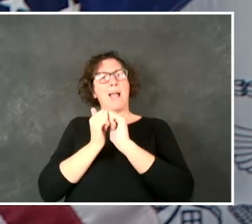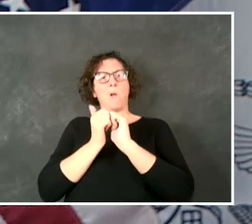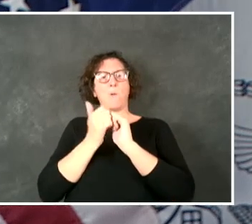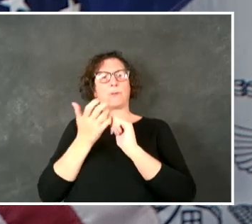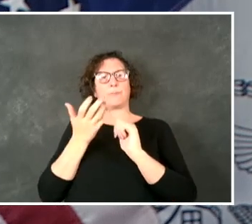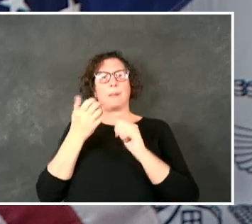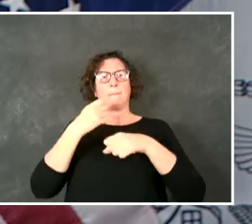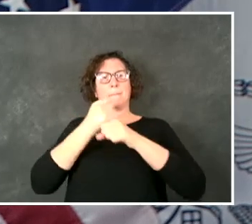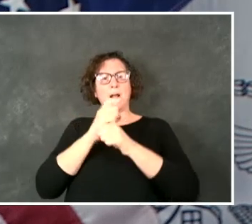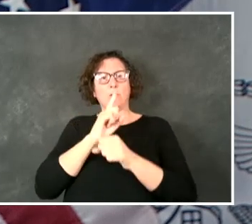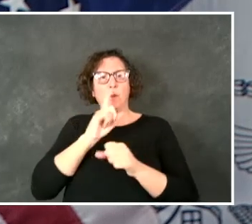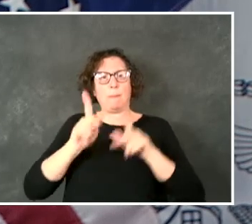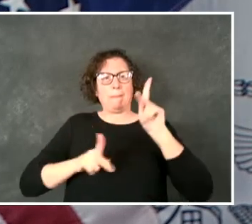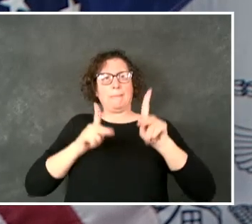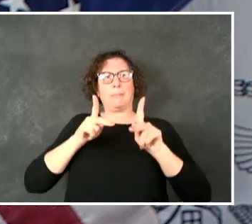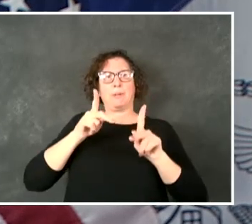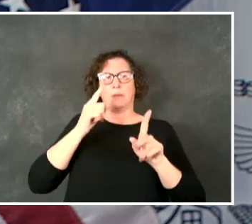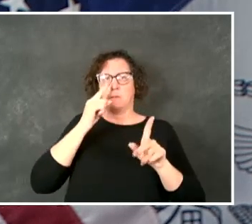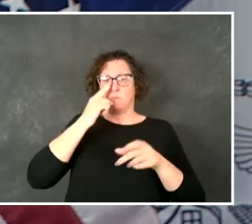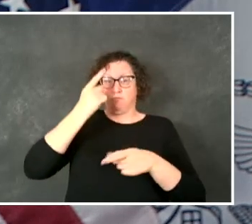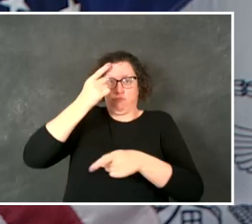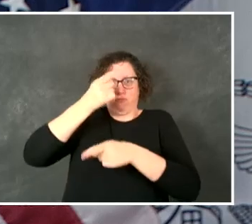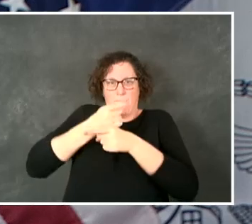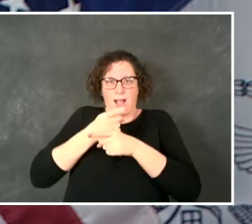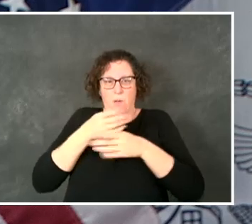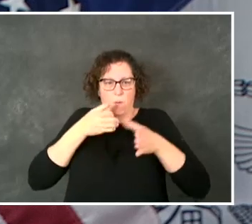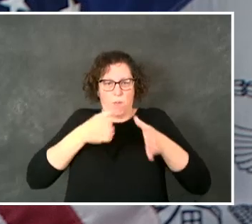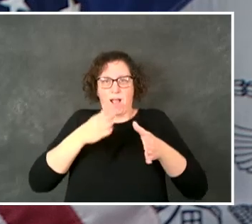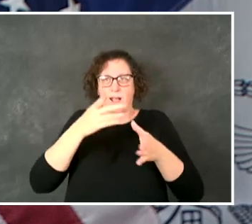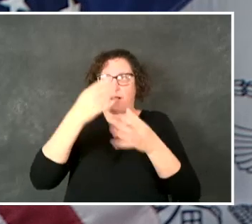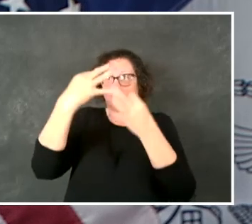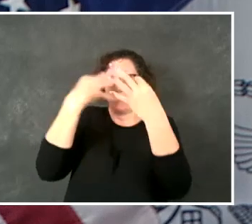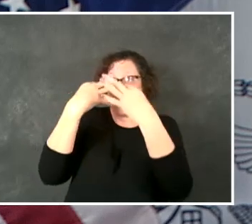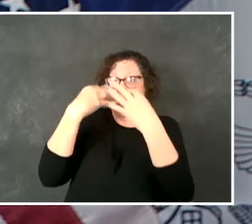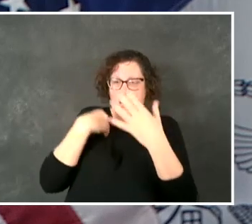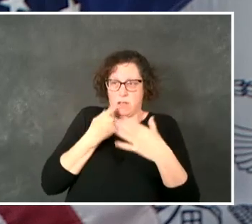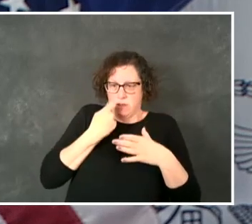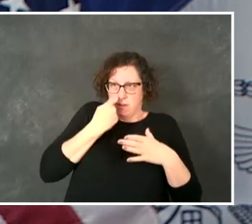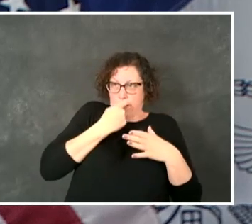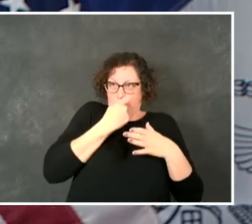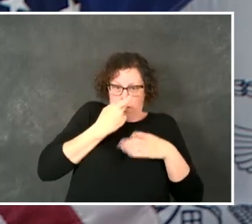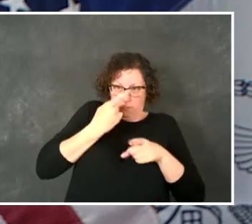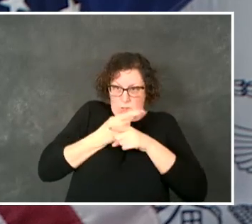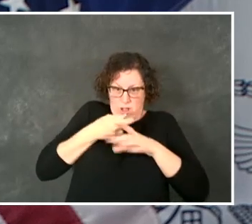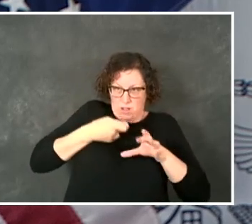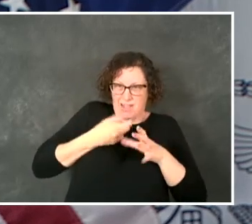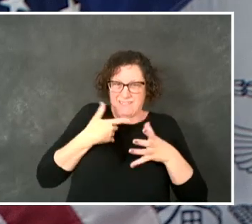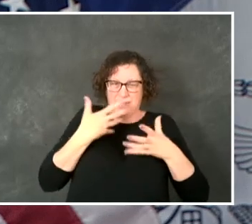PERSON NOT SELF- ADMINISTERING THIS TEST CORRECTLY, IF THEY DO IT WRONG THEN IS THERE A